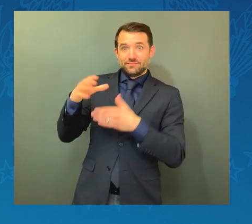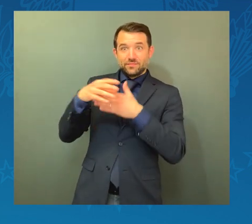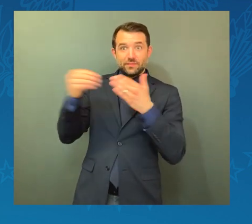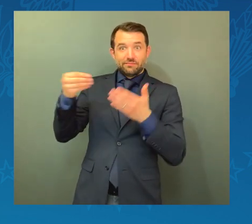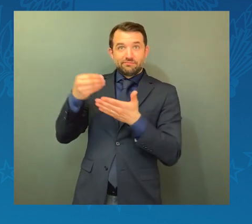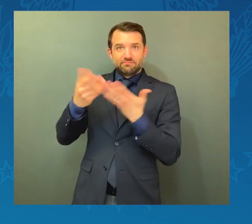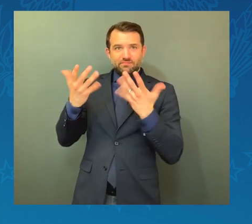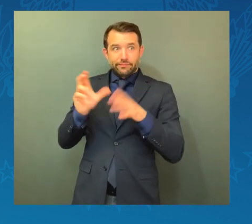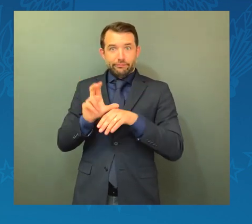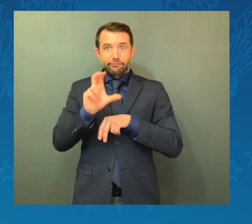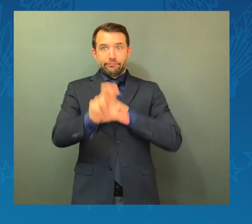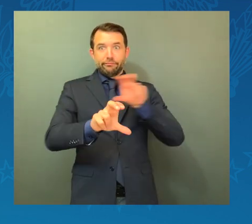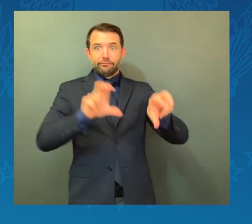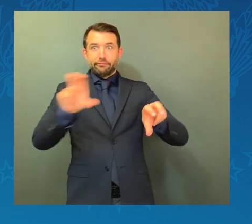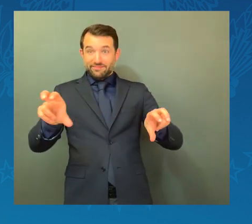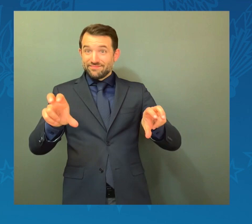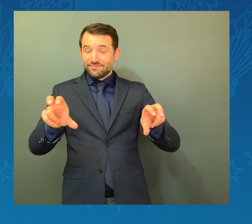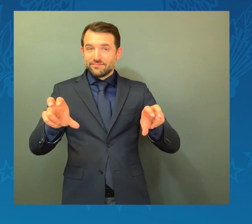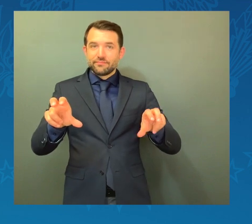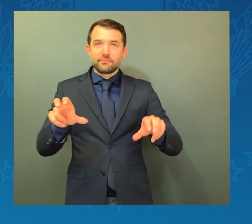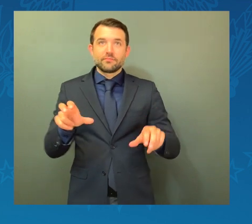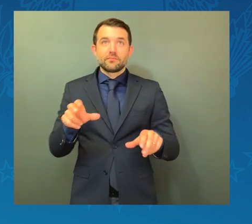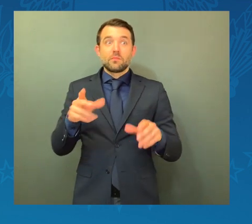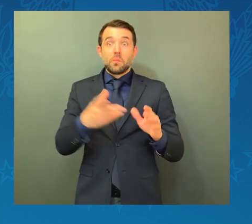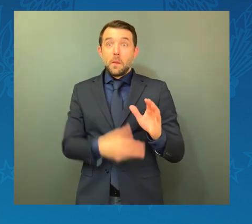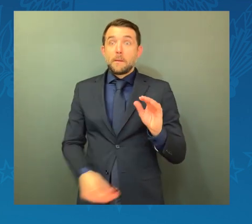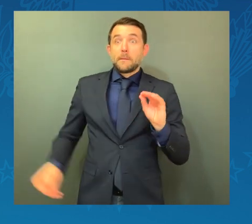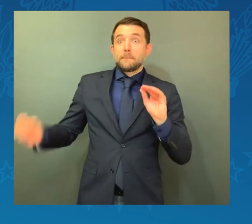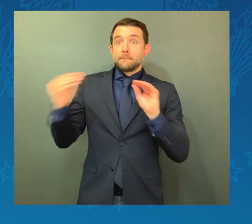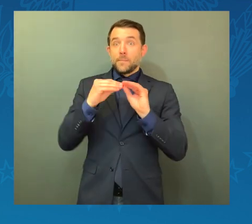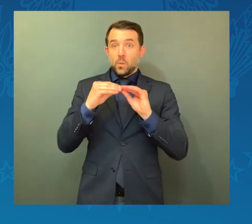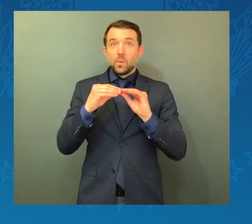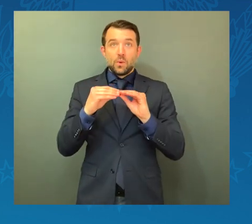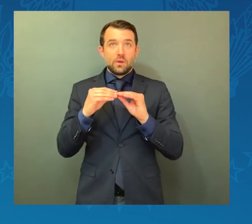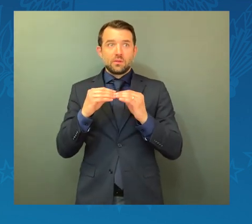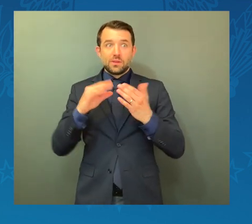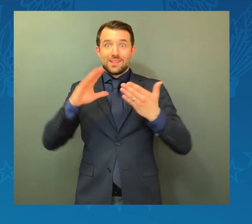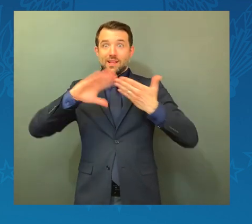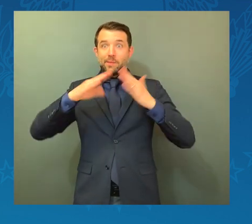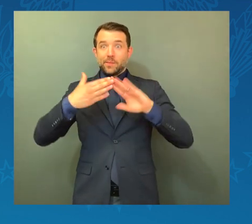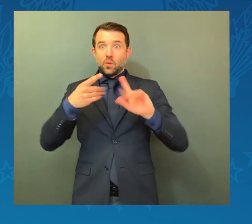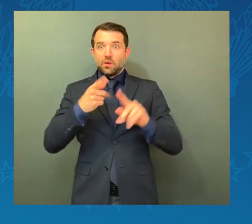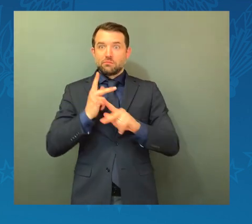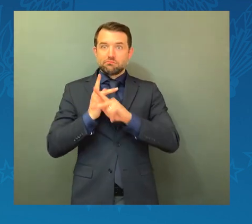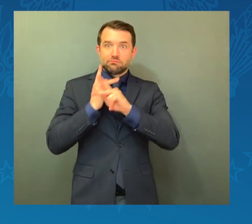more has gone to community lenders in Mississippi than to lenders in any other state.